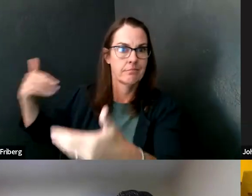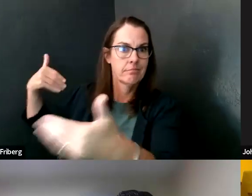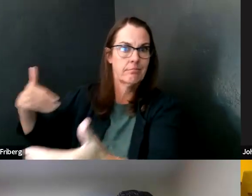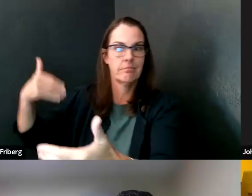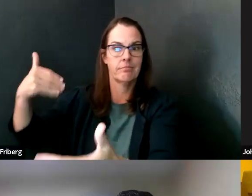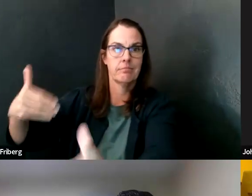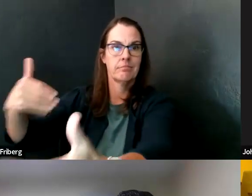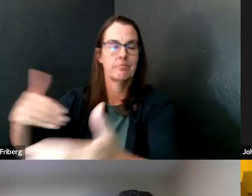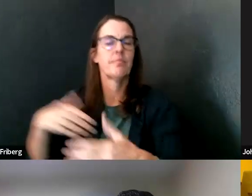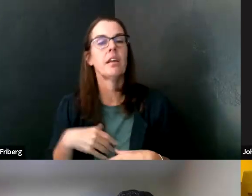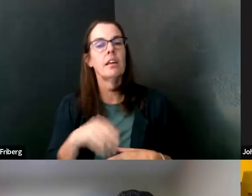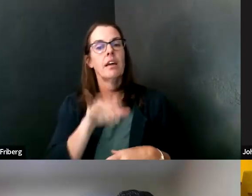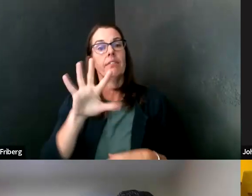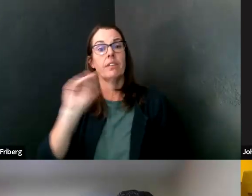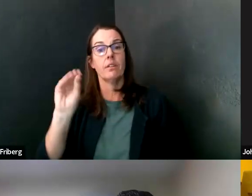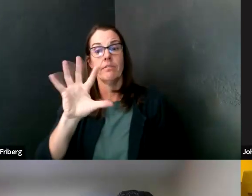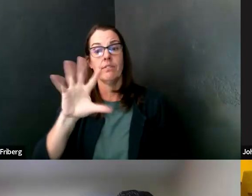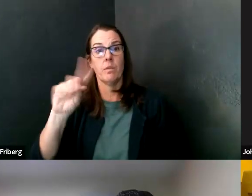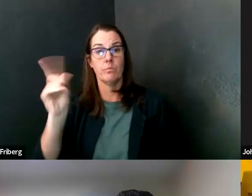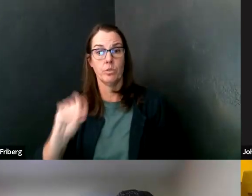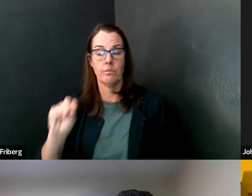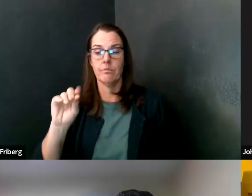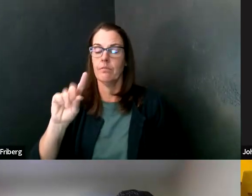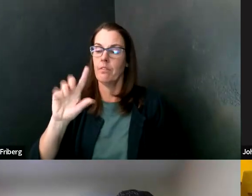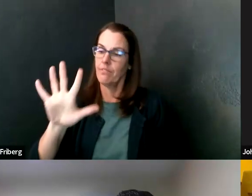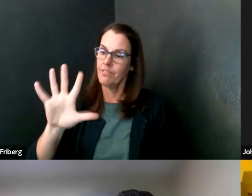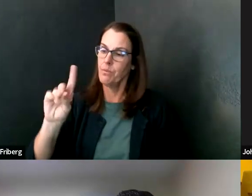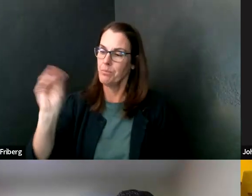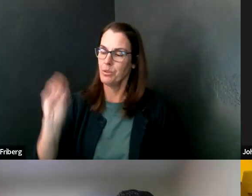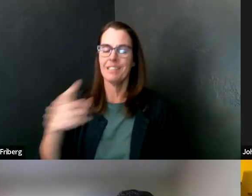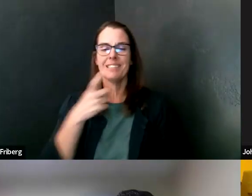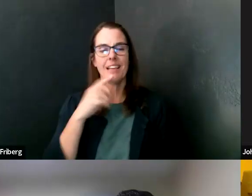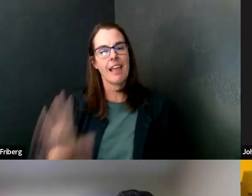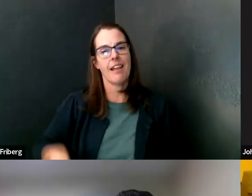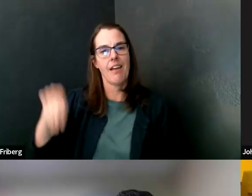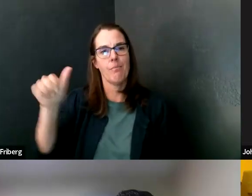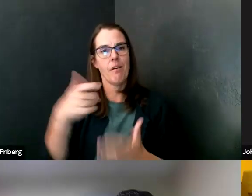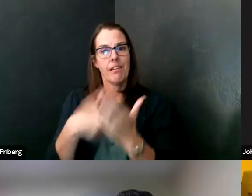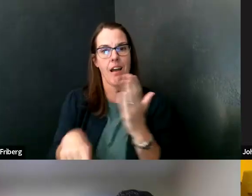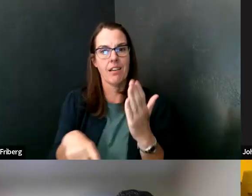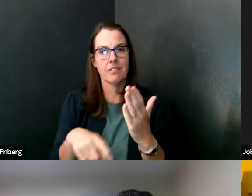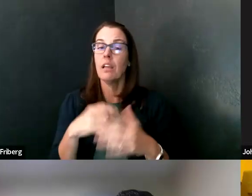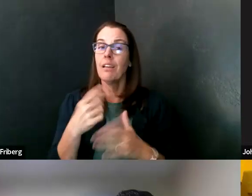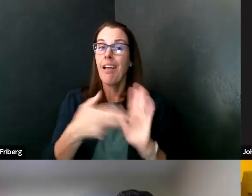Of those 51% labeled one or more of those out-of- pocket costs as both affordable and unaffordable,